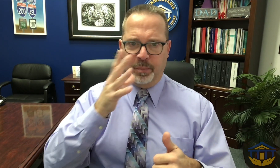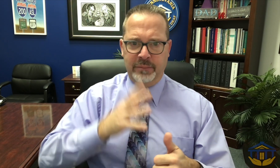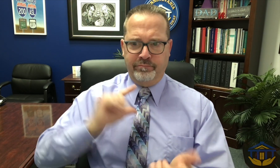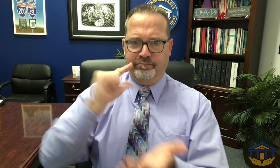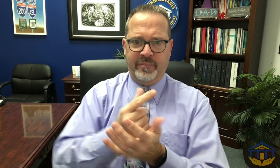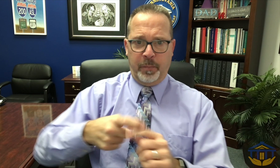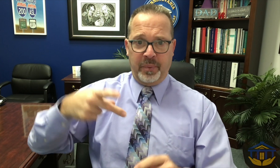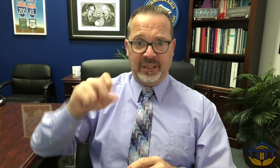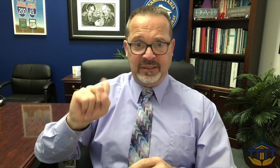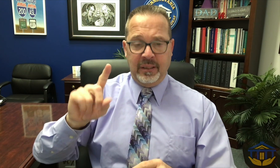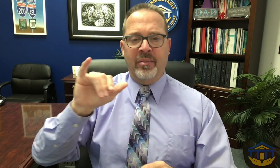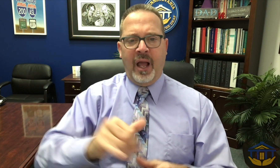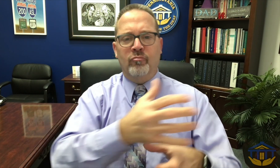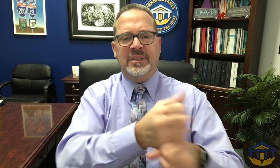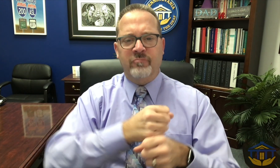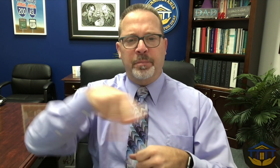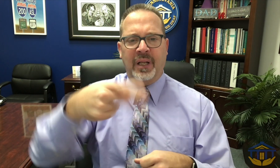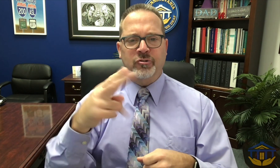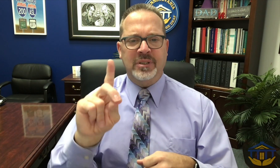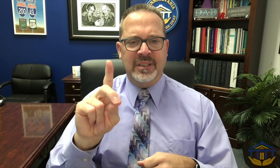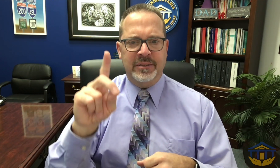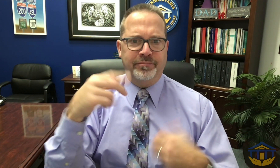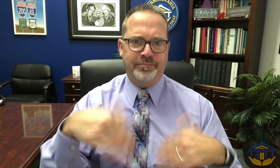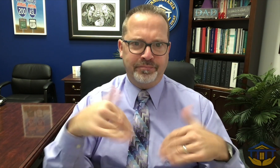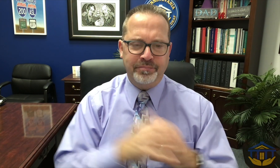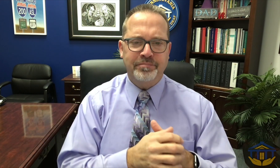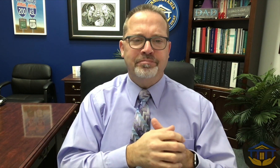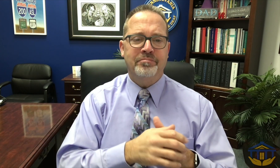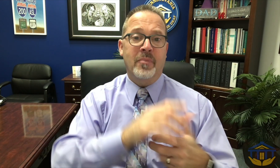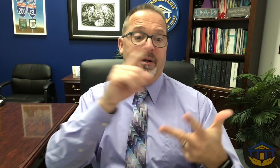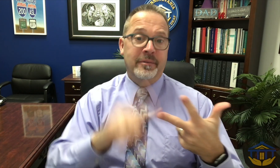we recognized her as the first Black Deaf woman to receive a PhD and also as an Alumna of PSD.